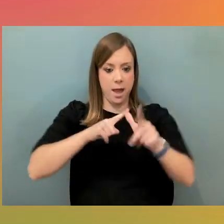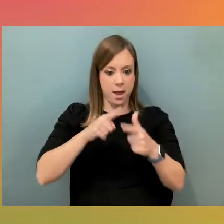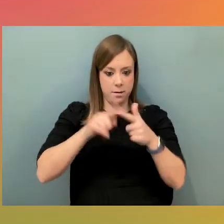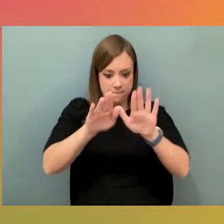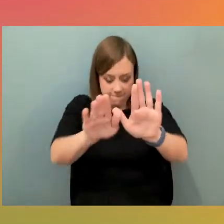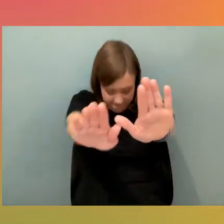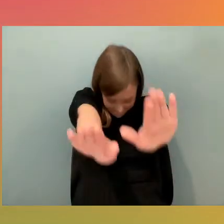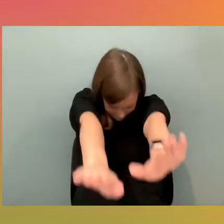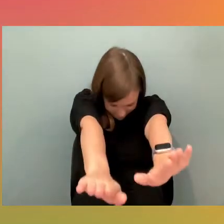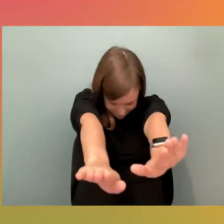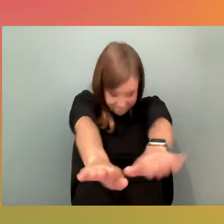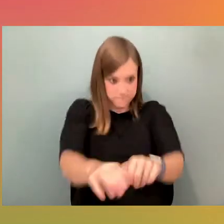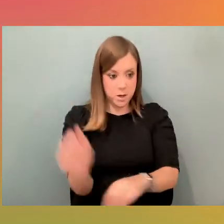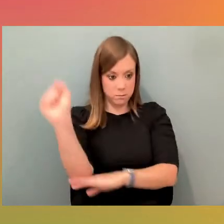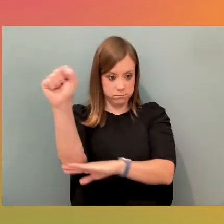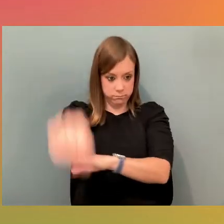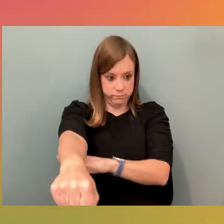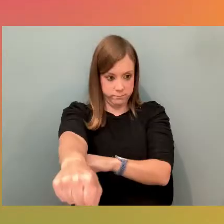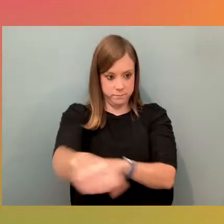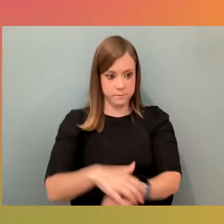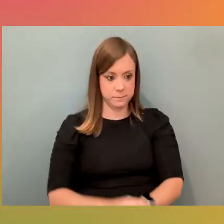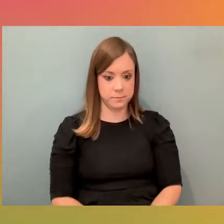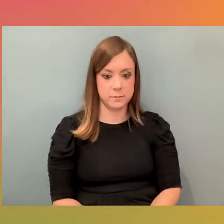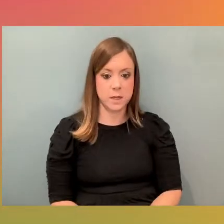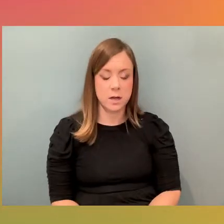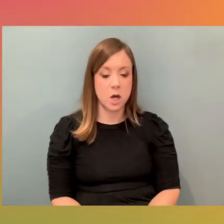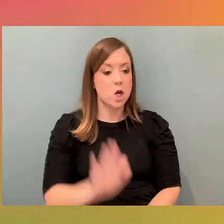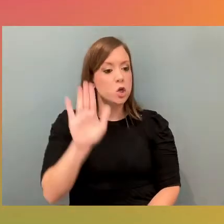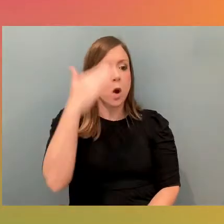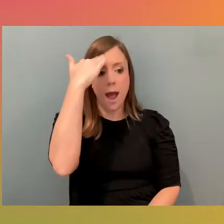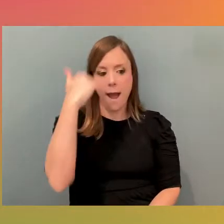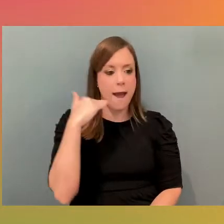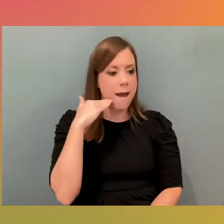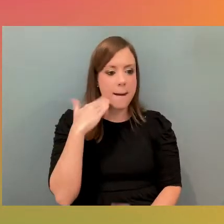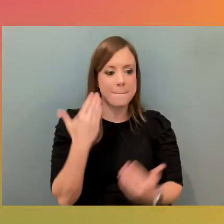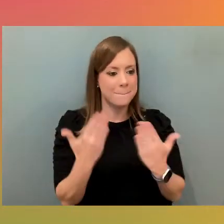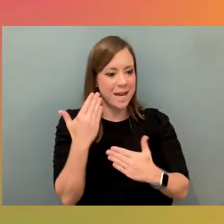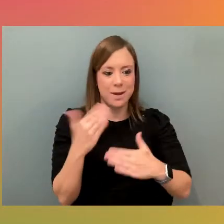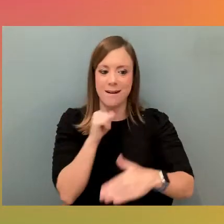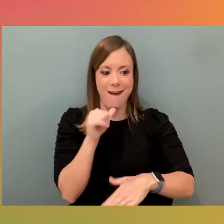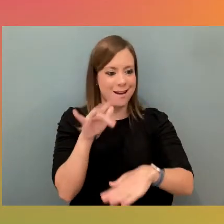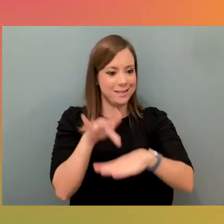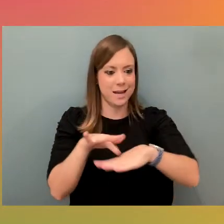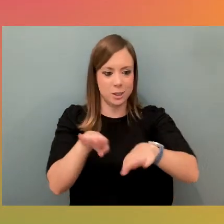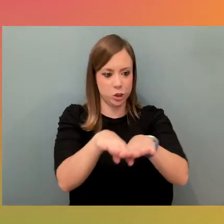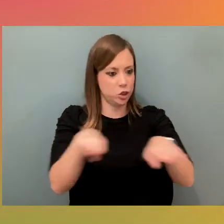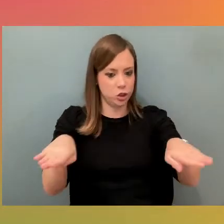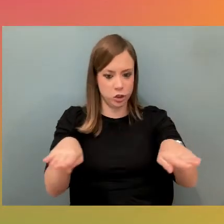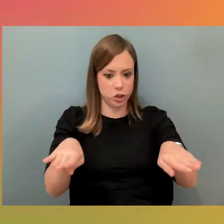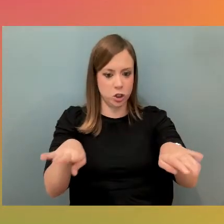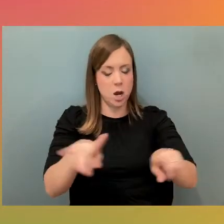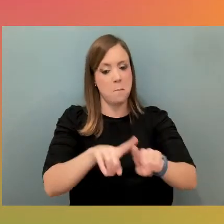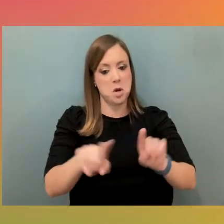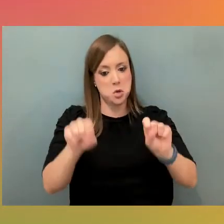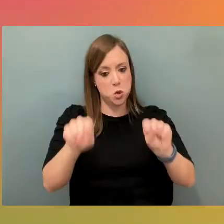RIGHT SHIN CROSSED. SO WHICH EVER FEELS BETTER FOR YOUR BODY AND YOU WILL FORWARD FOLD EITHER WAY. SO YOUR HEAD MAY NOT COME TO THE GROUND.